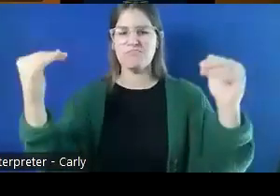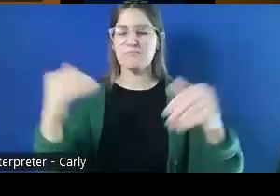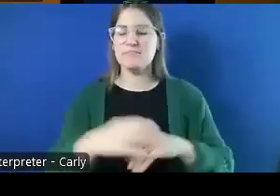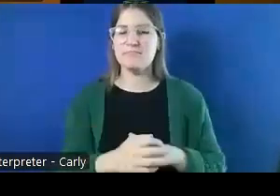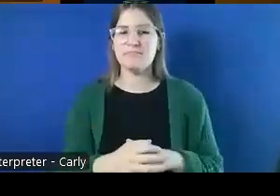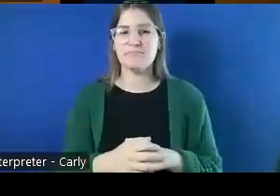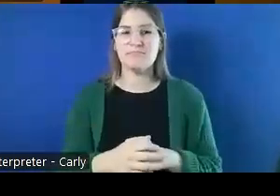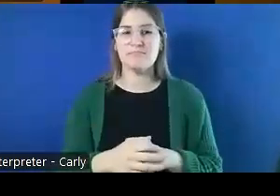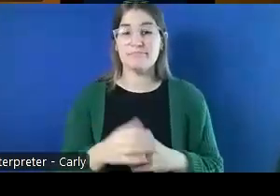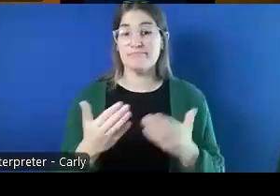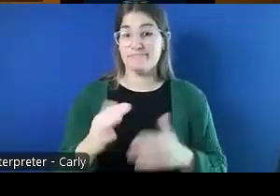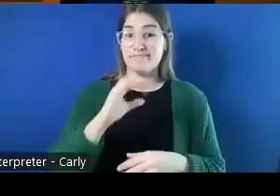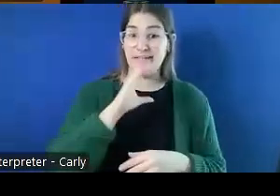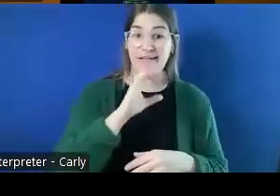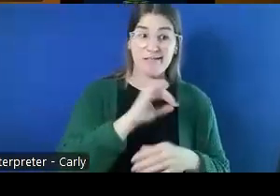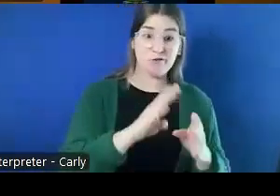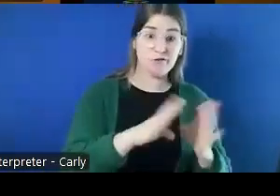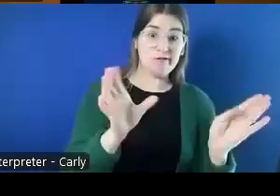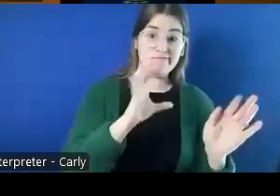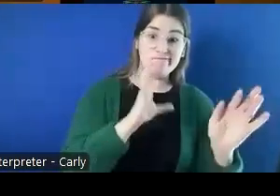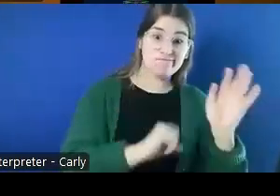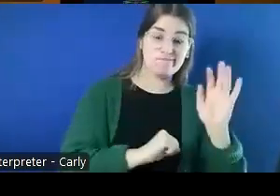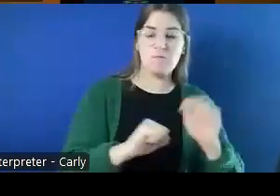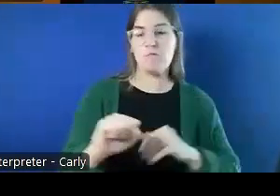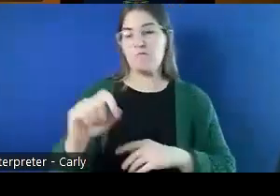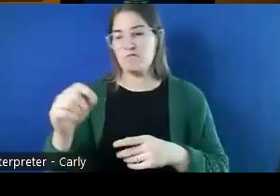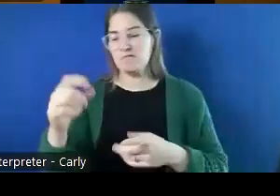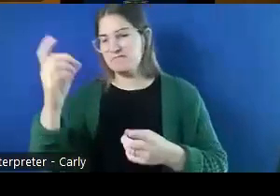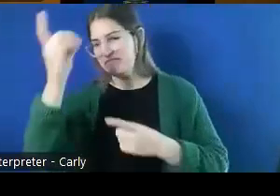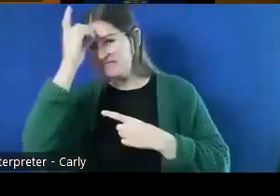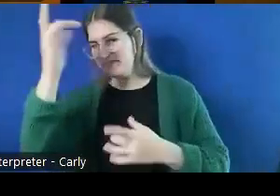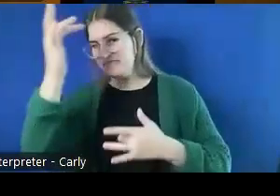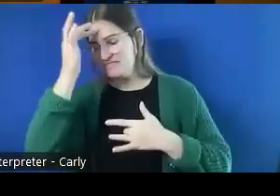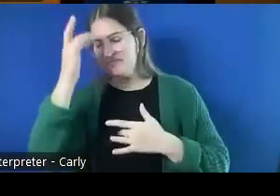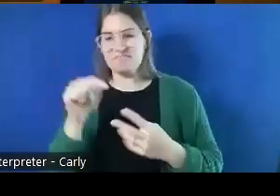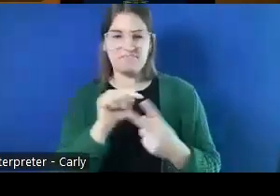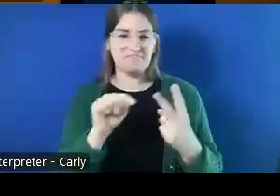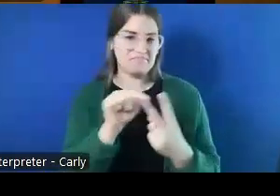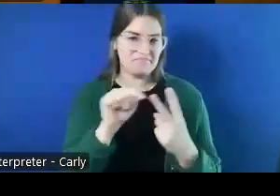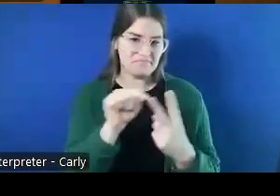of Aging in general or through disease um and individual Life review therapy has been used a